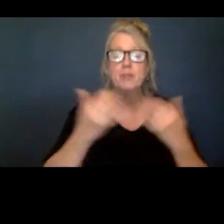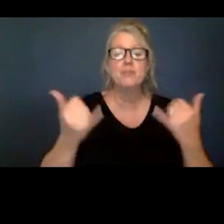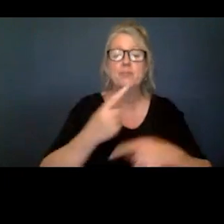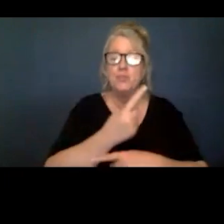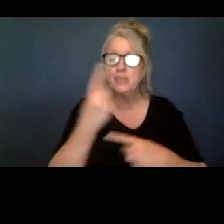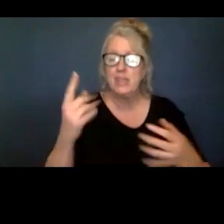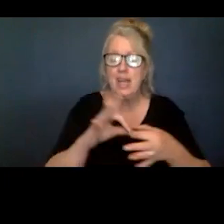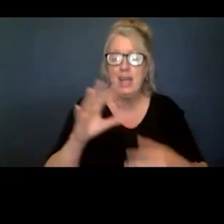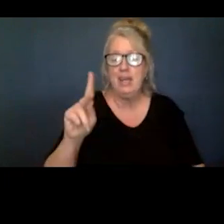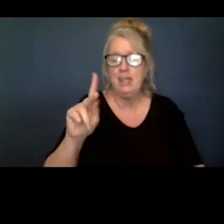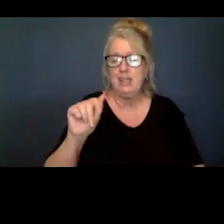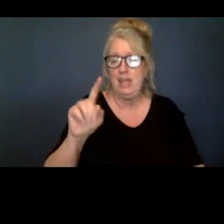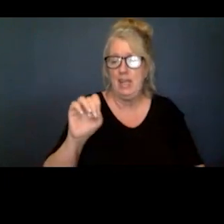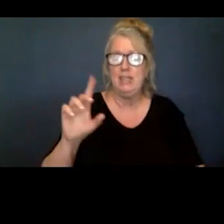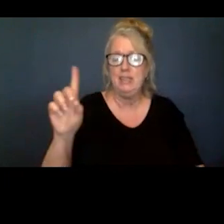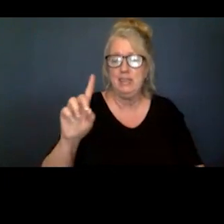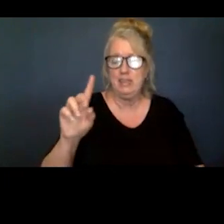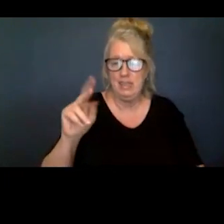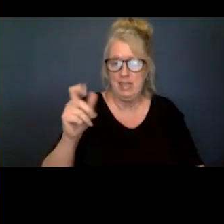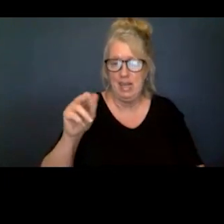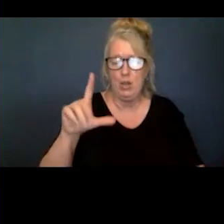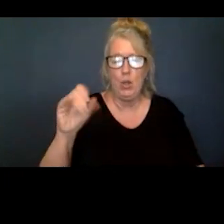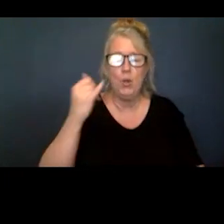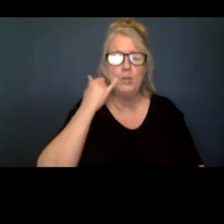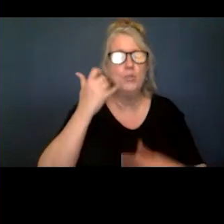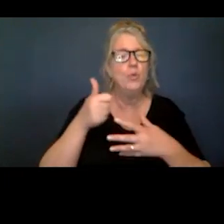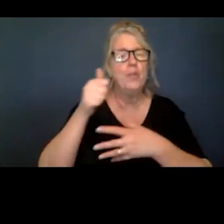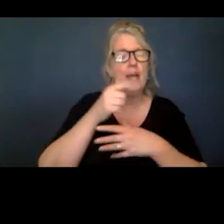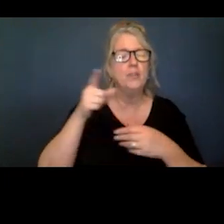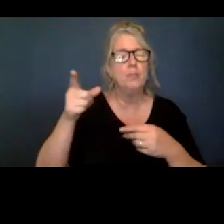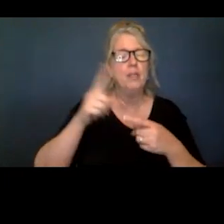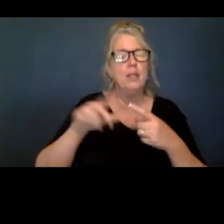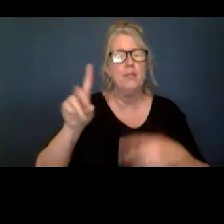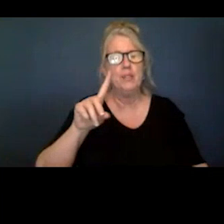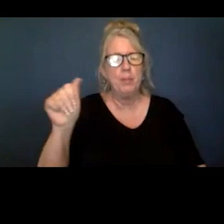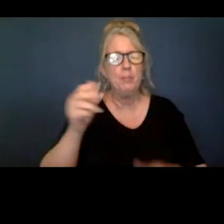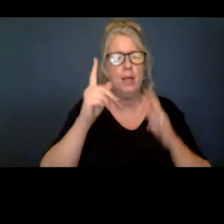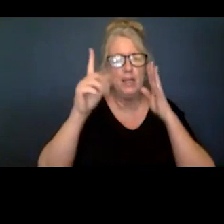Kate D'Anello, Principal Research Associate who works on the Disability Innovation Fund